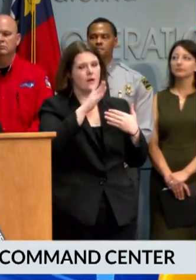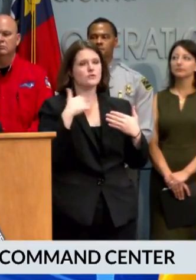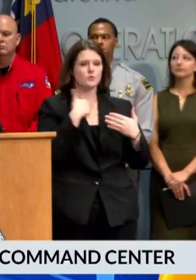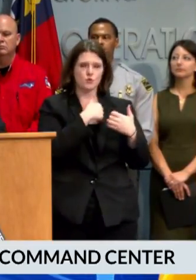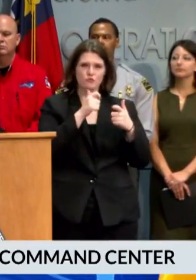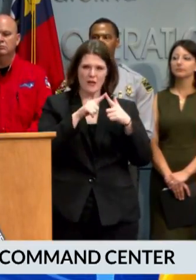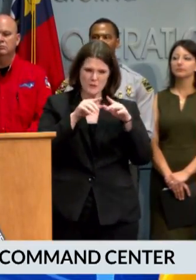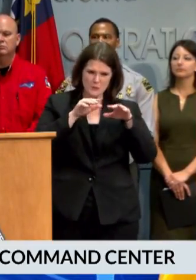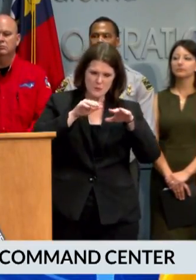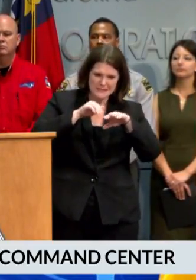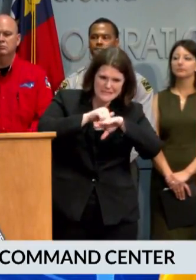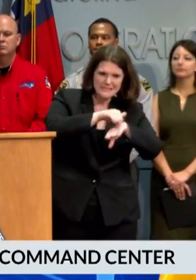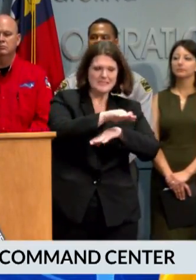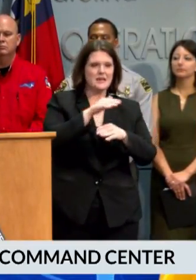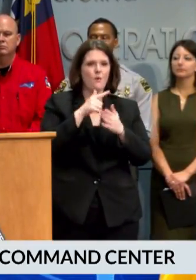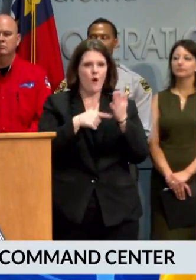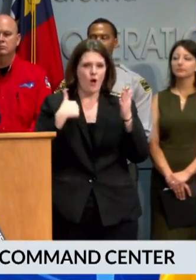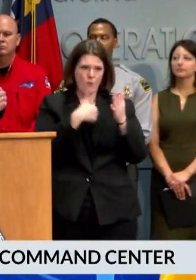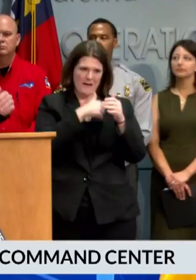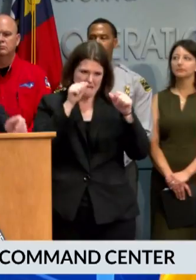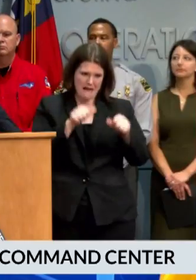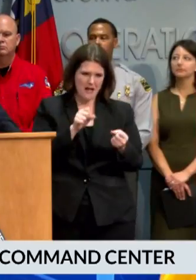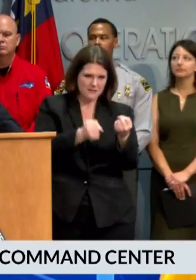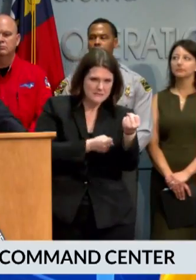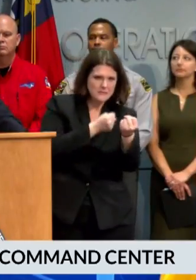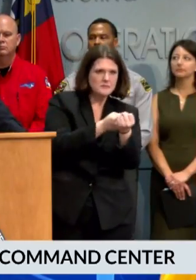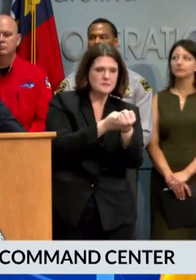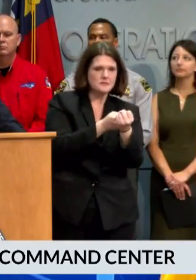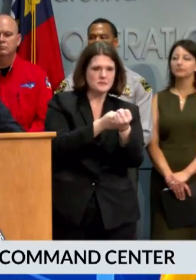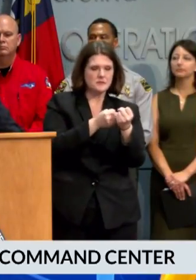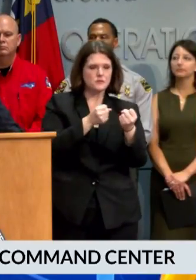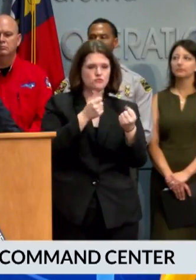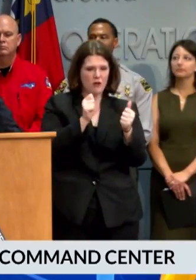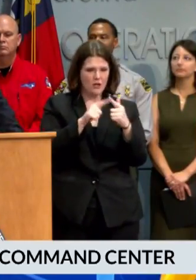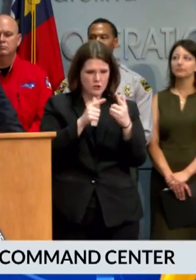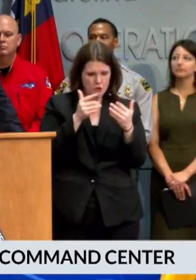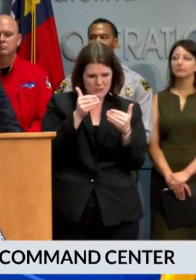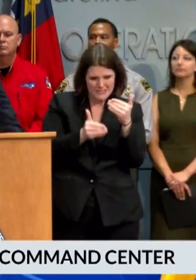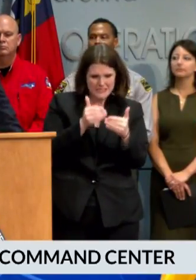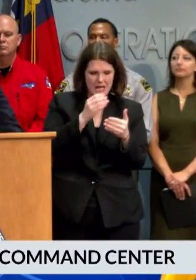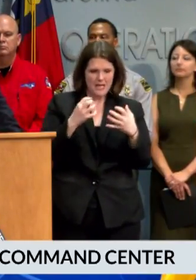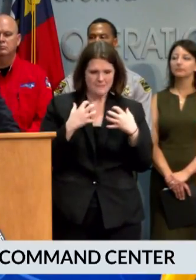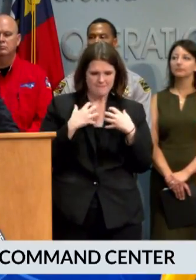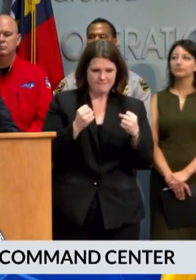DEALING WITH A LOT OF HAZARDOUS WASTE, AGRICULTURAL ISSUES, ALL KINDS OF THINGS AND SO WE ARE